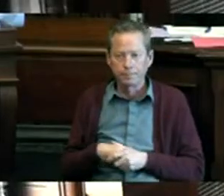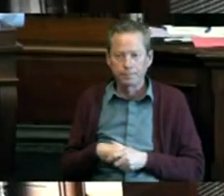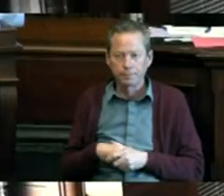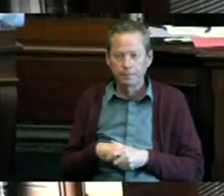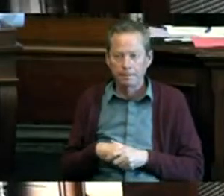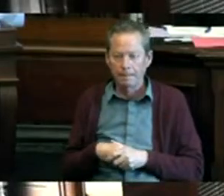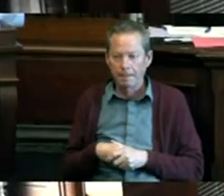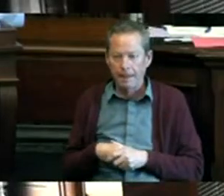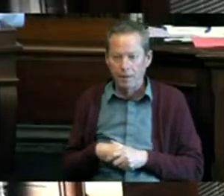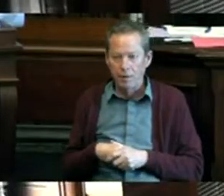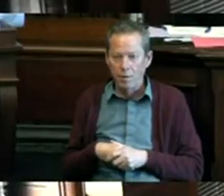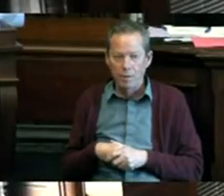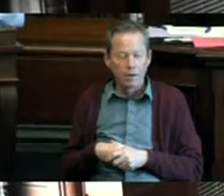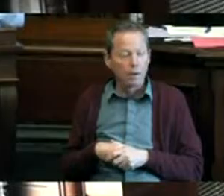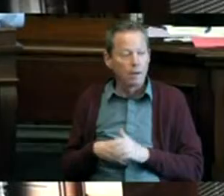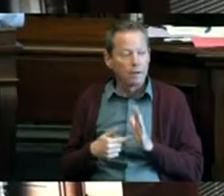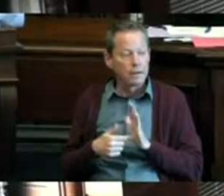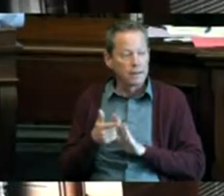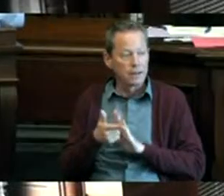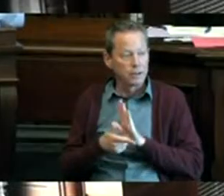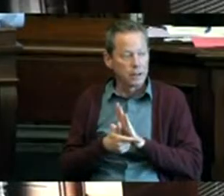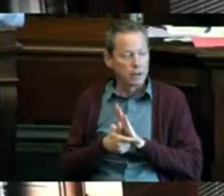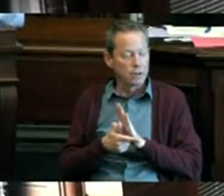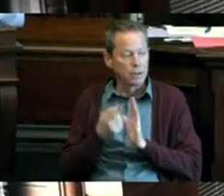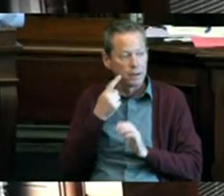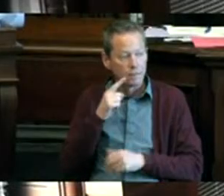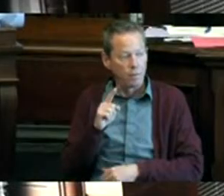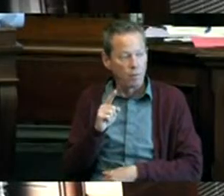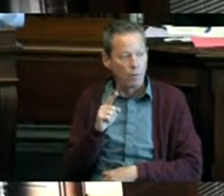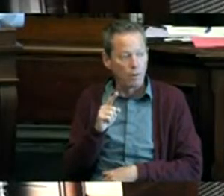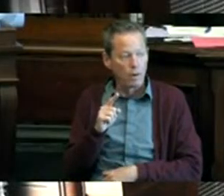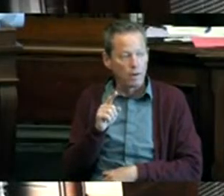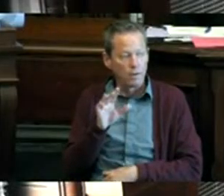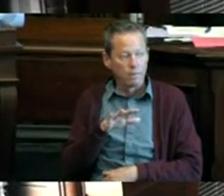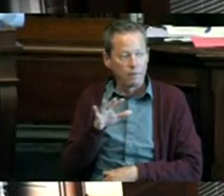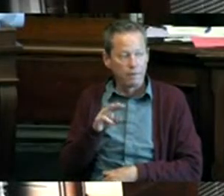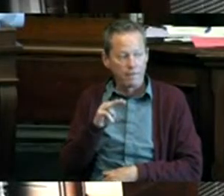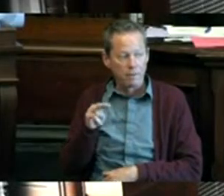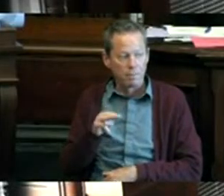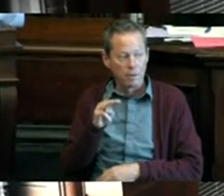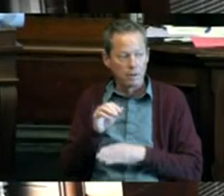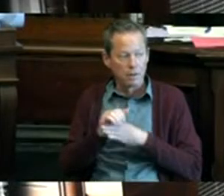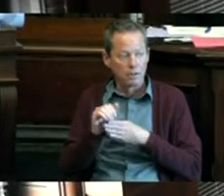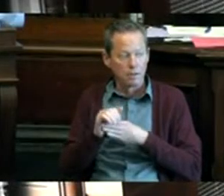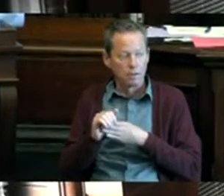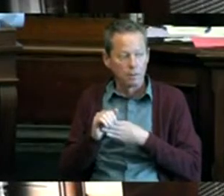you'd like. Sure. I'll give I'll give an overview. By all means.